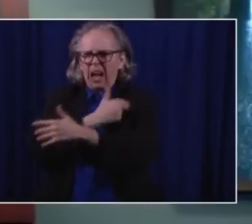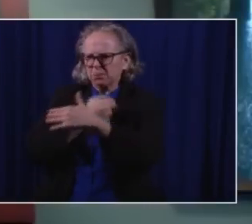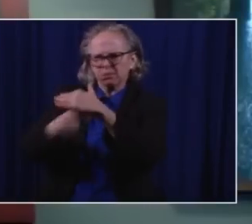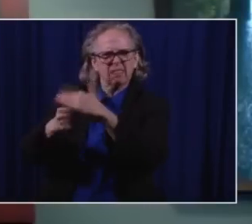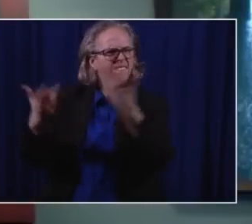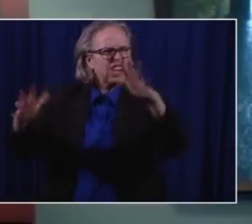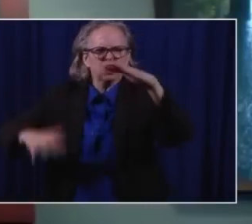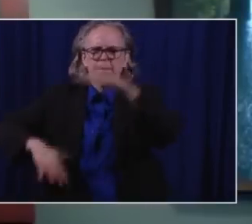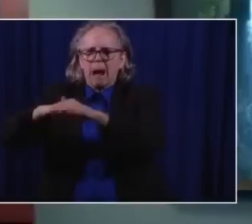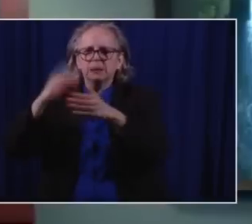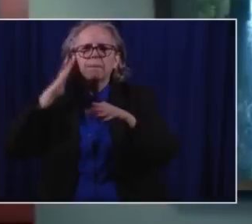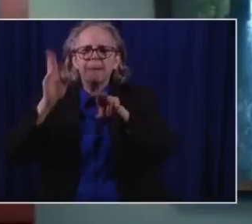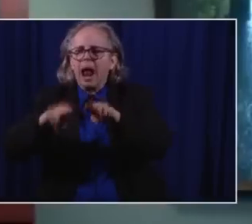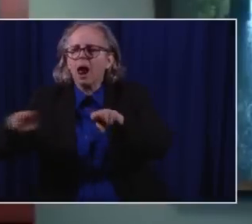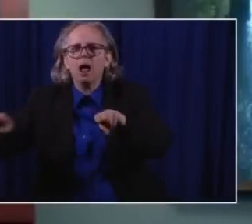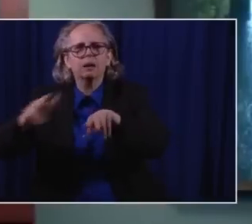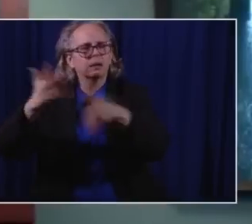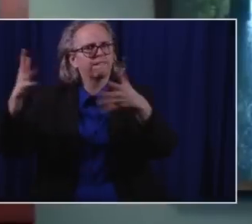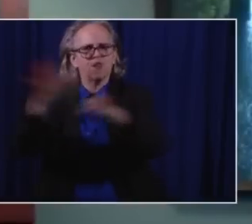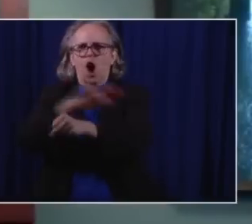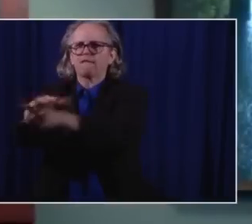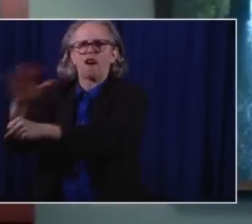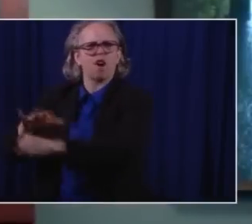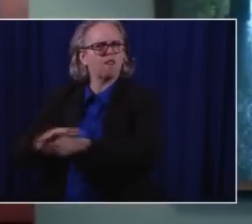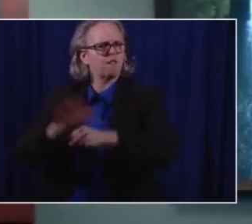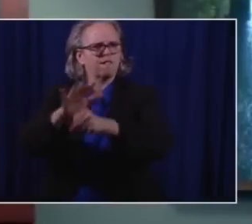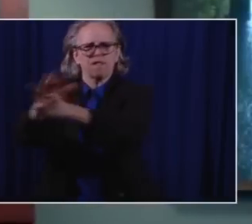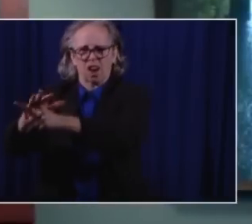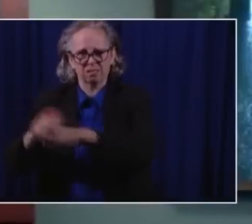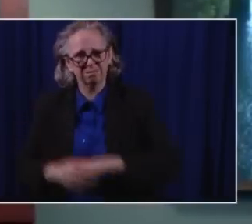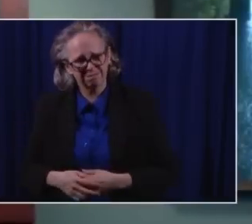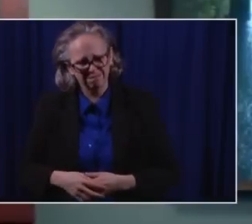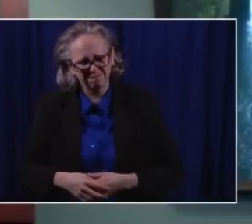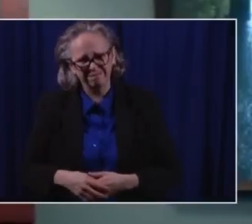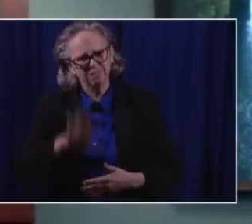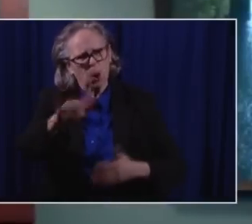patients and we are maxed out with the number of patients right now in in-house in